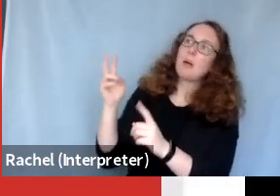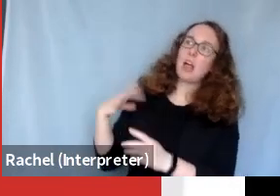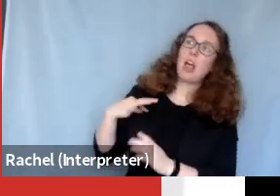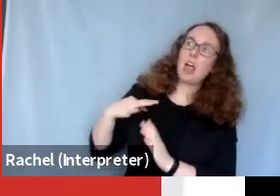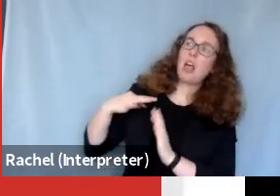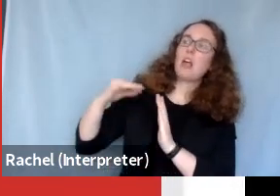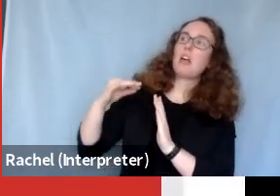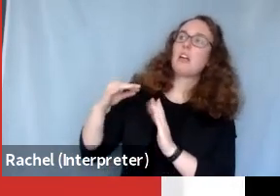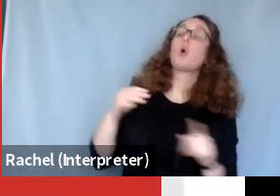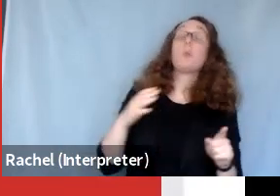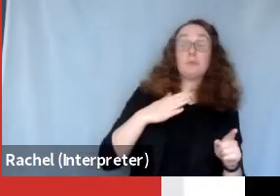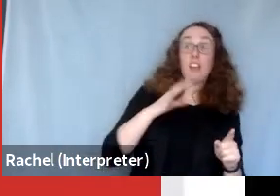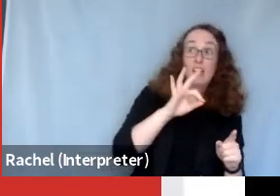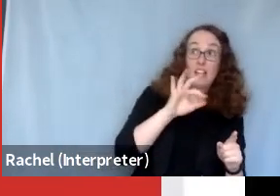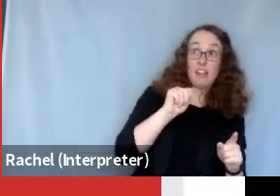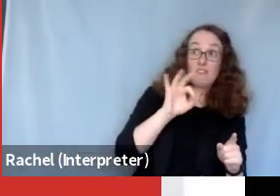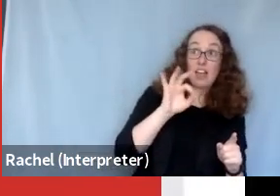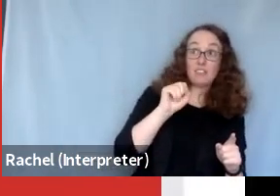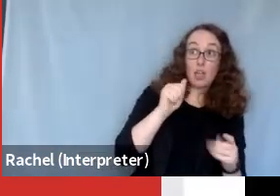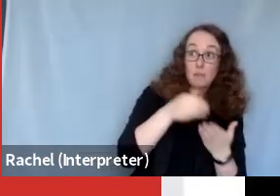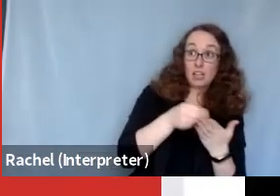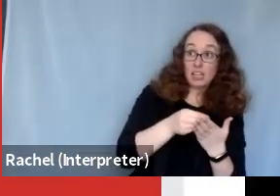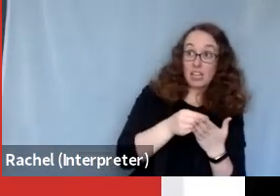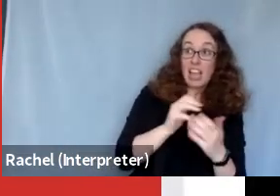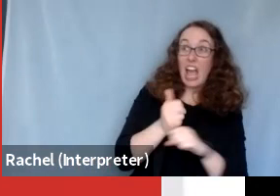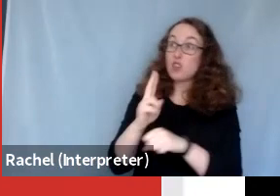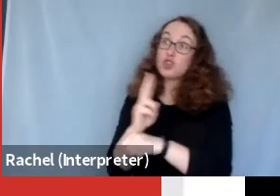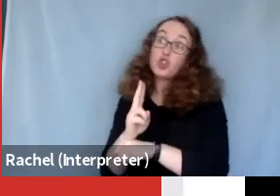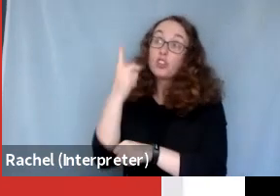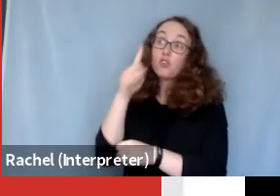sorry? How do you apply your financial aid money to purchase